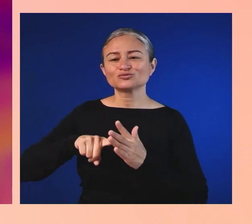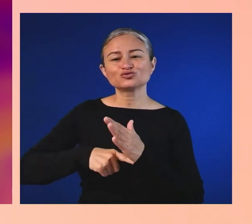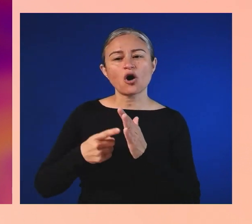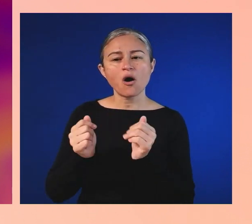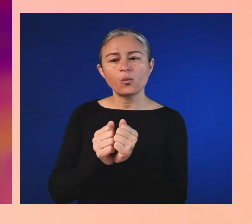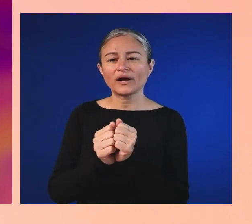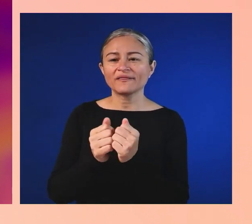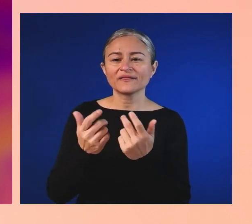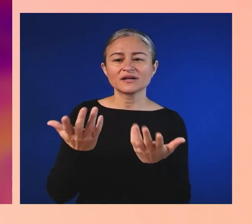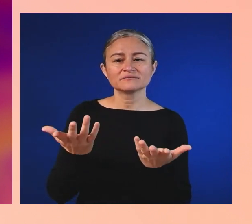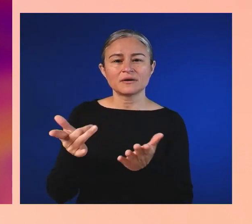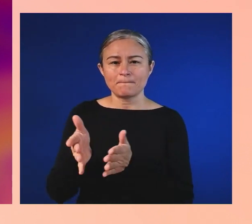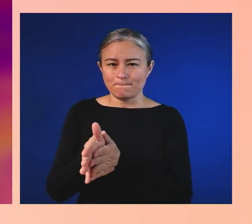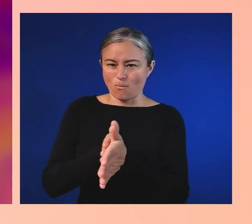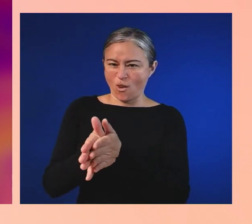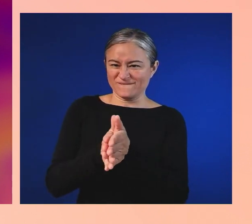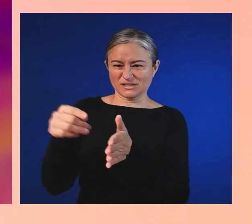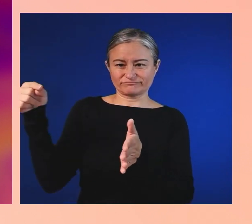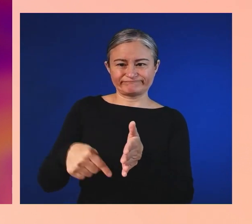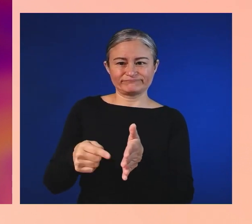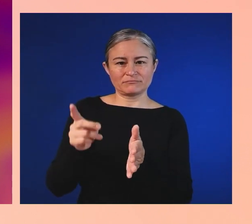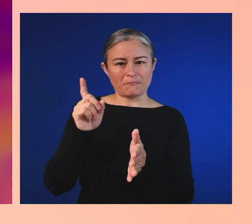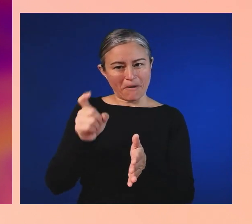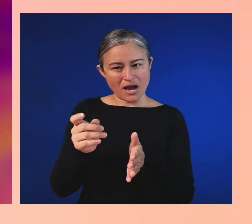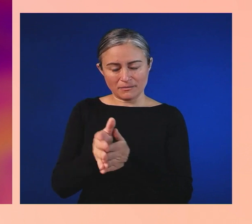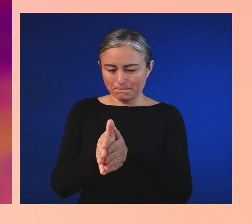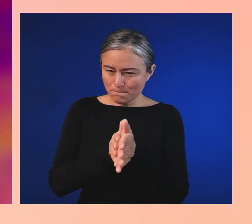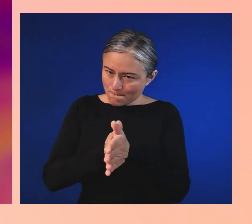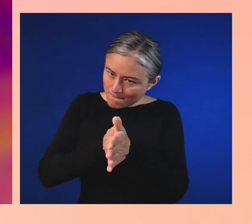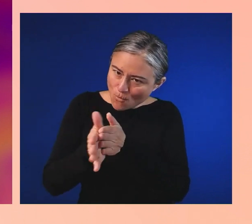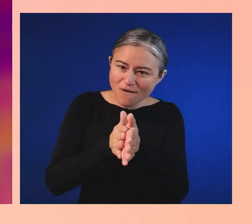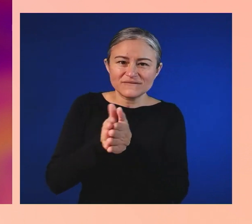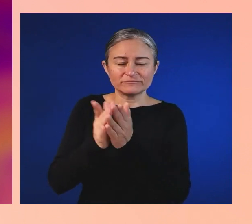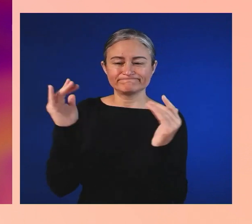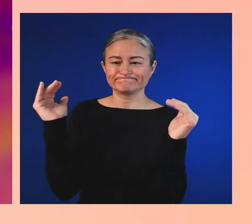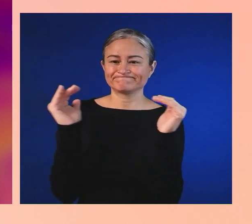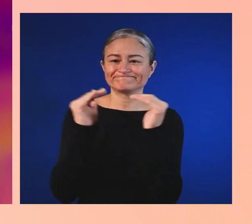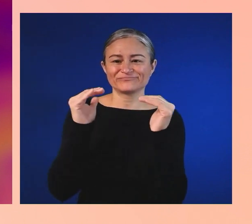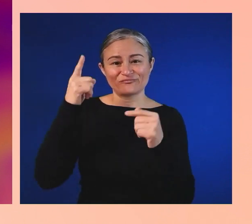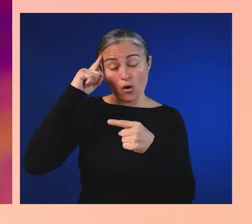our equal cognitive and physical access. If you can think about all the ways that